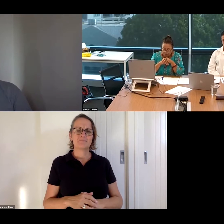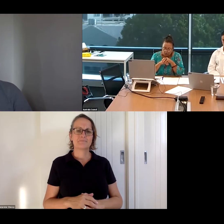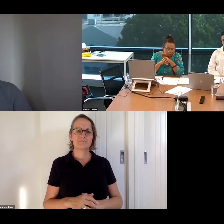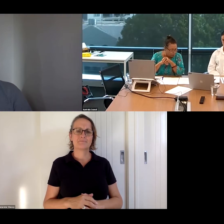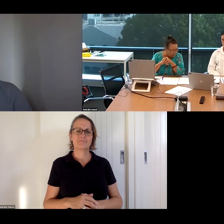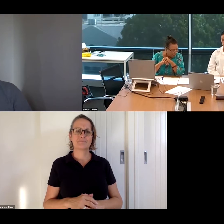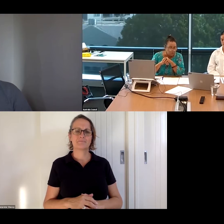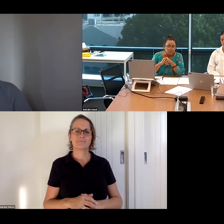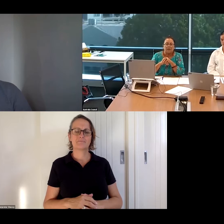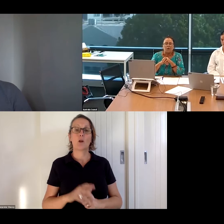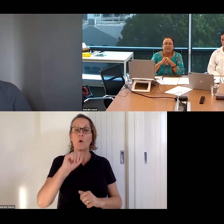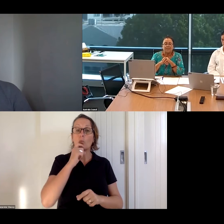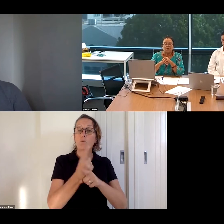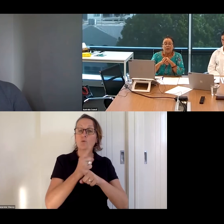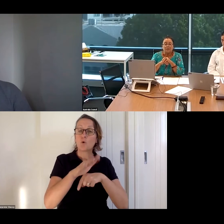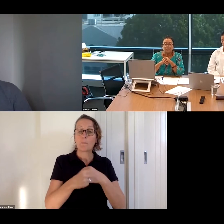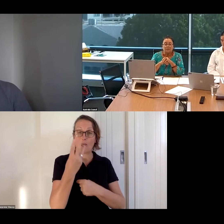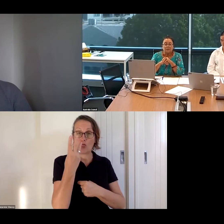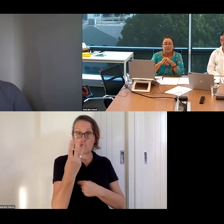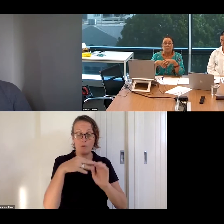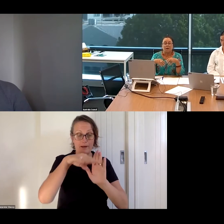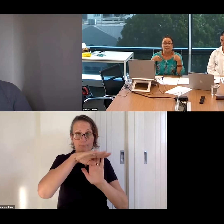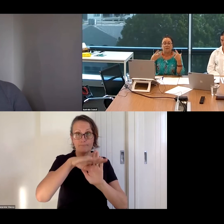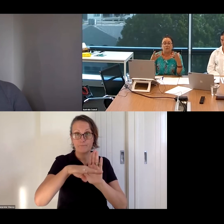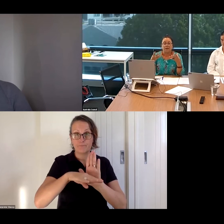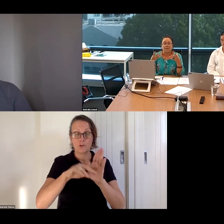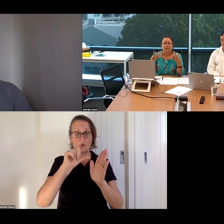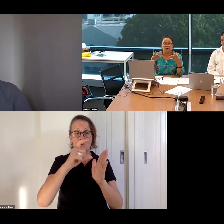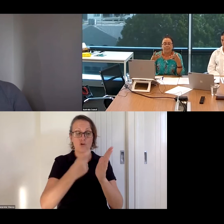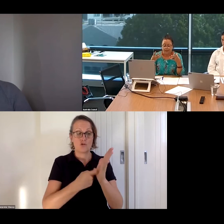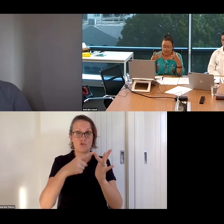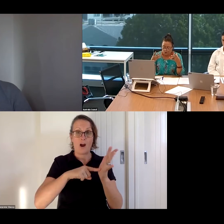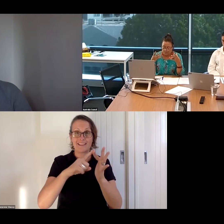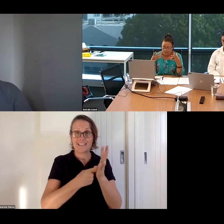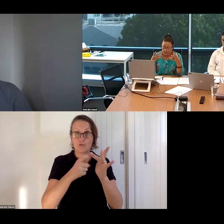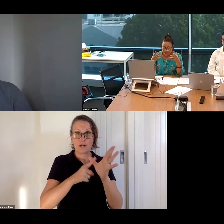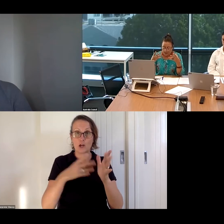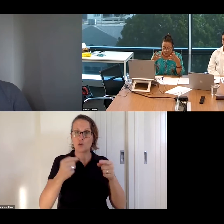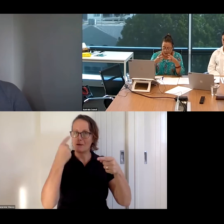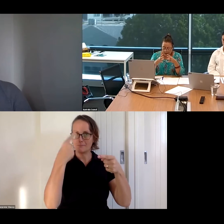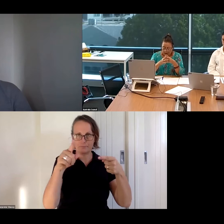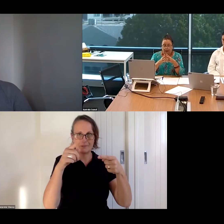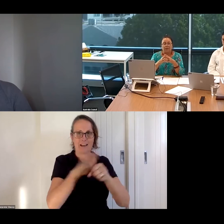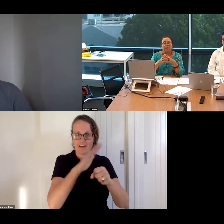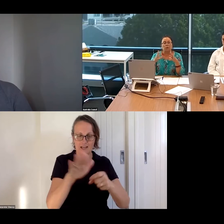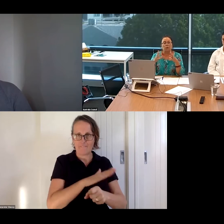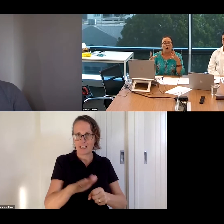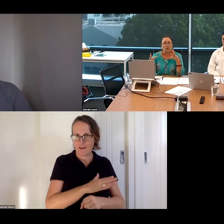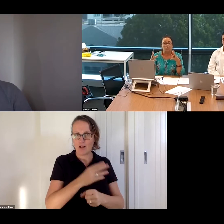to talk about the three criteria that you must address in your application. Then we'll go on to